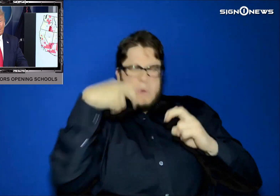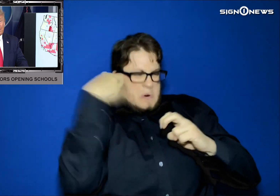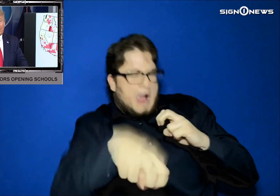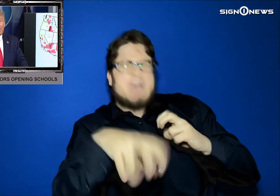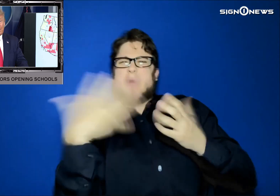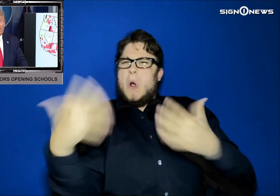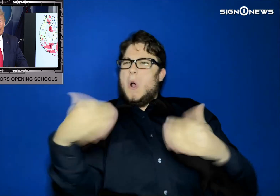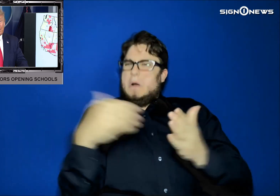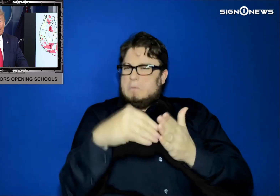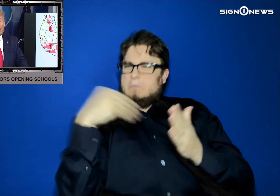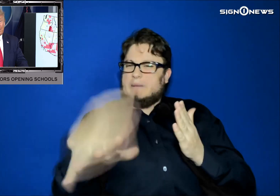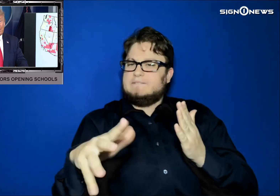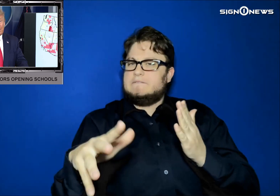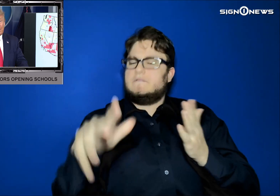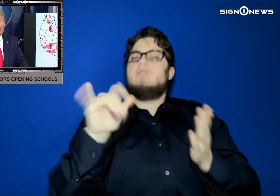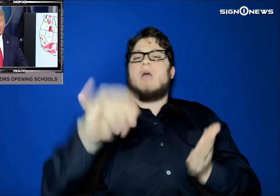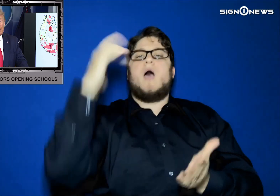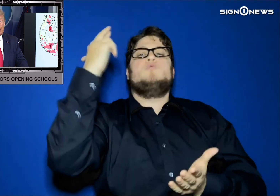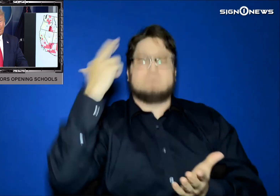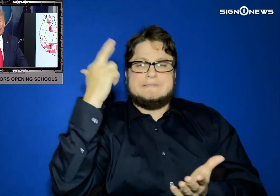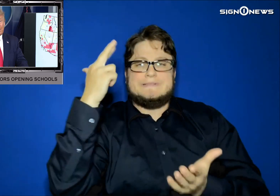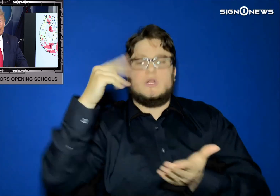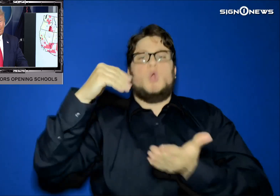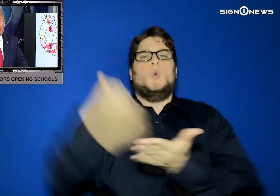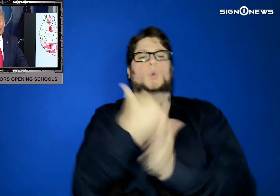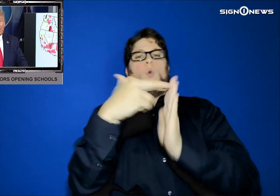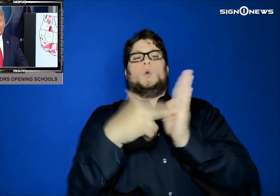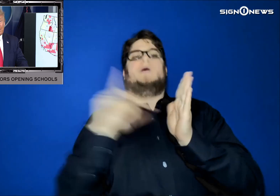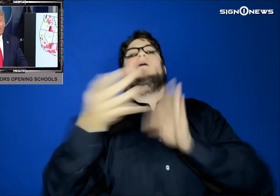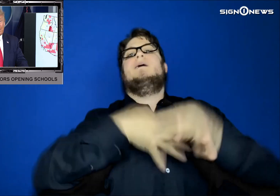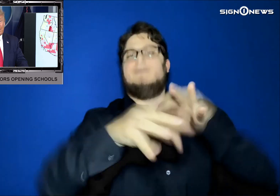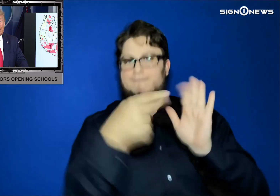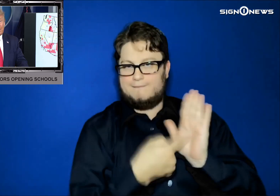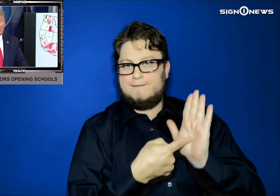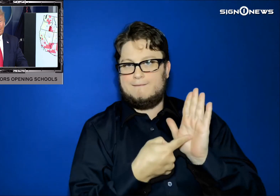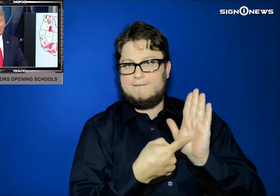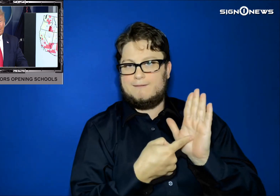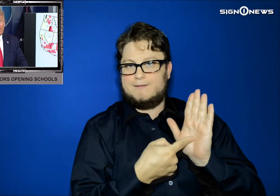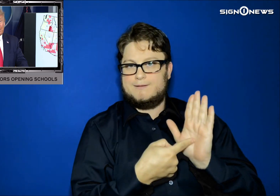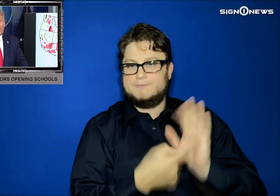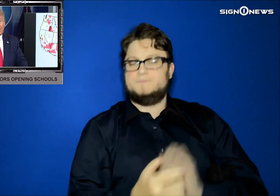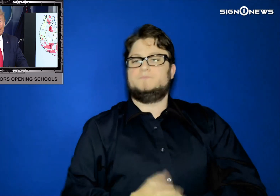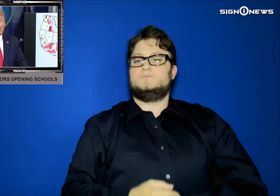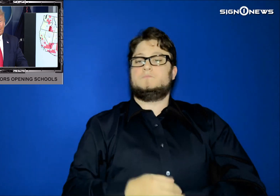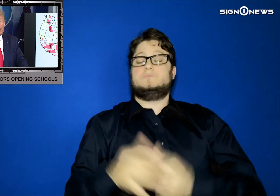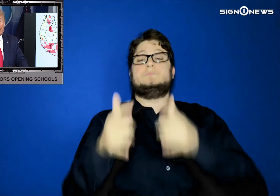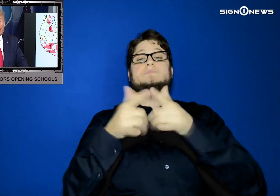for opening schools were too tough and too expensive.